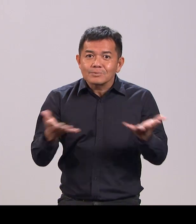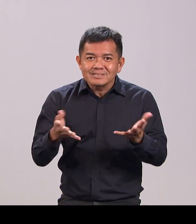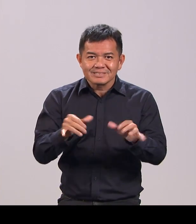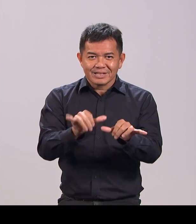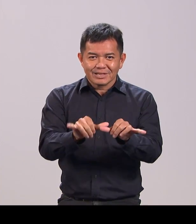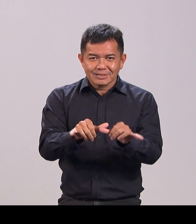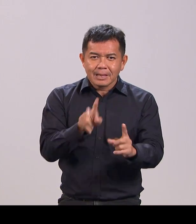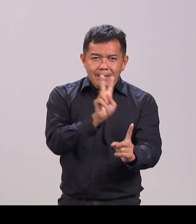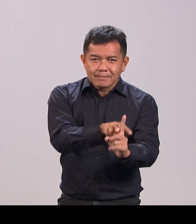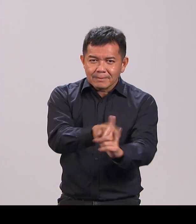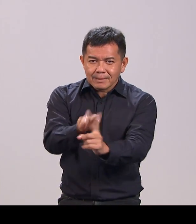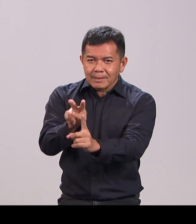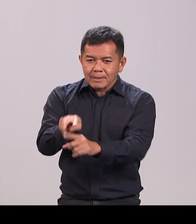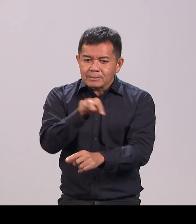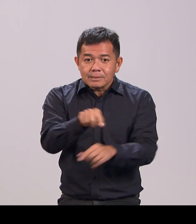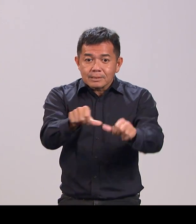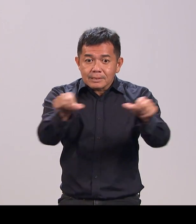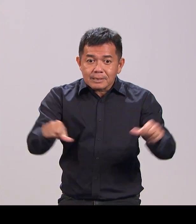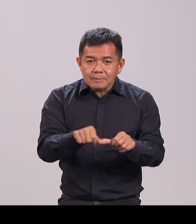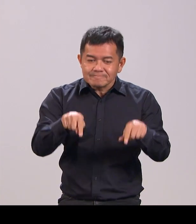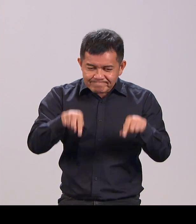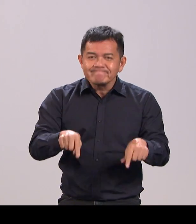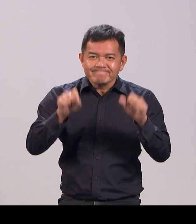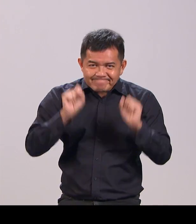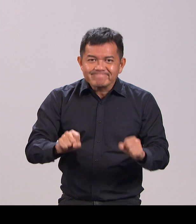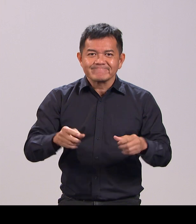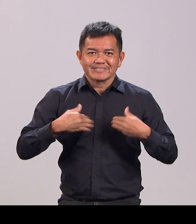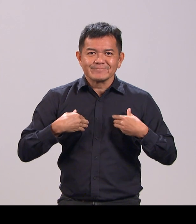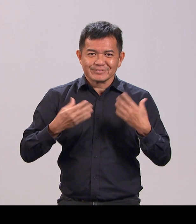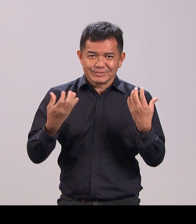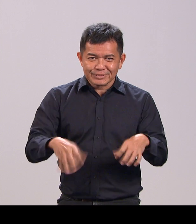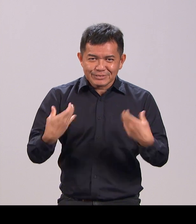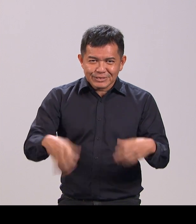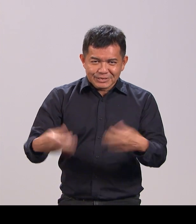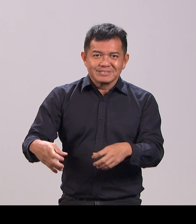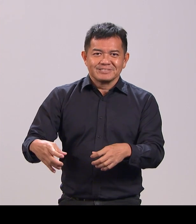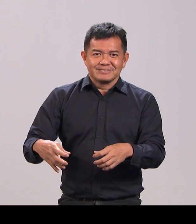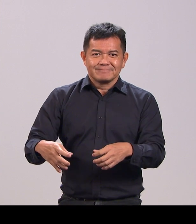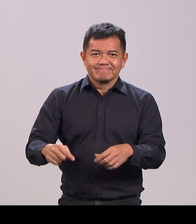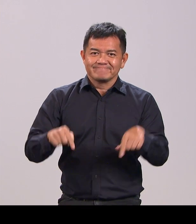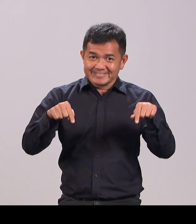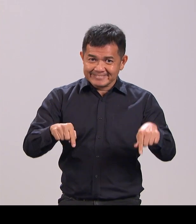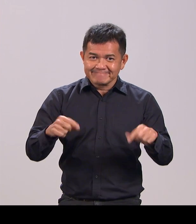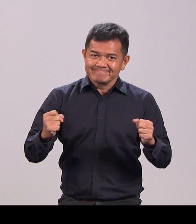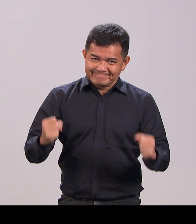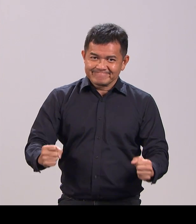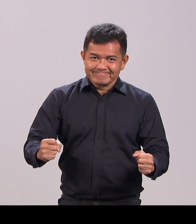So it is able to create opportunities for itself, it is able to find new markets,